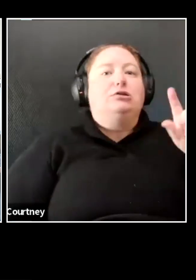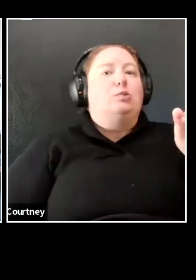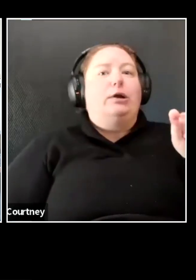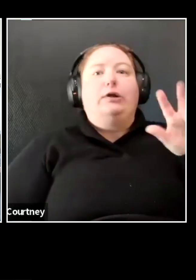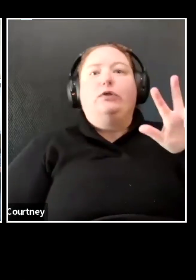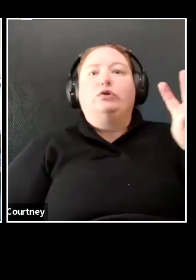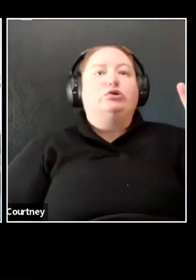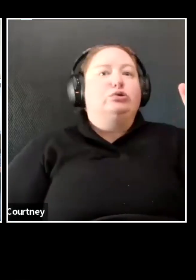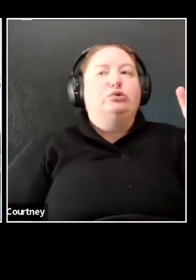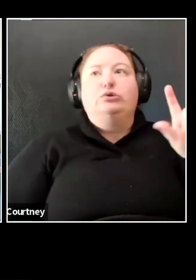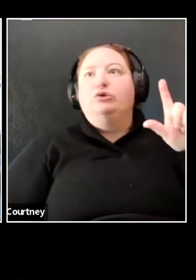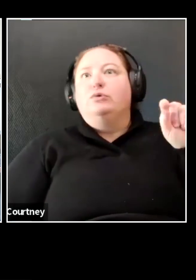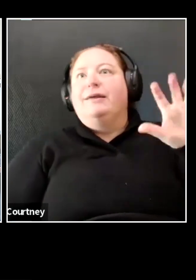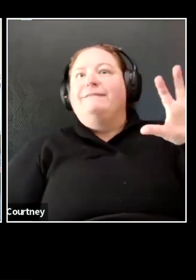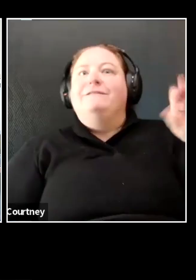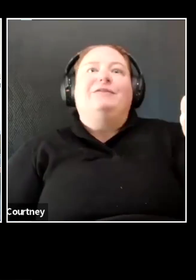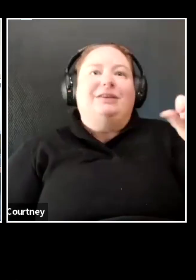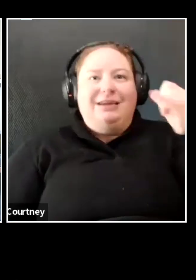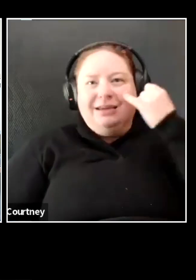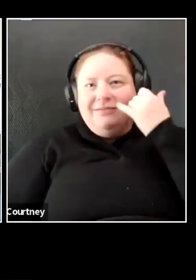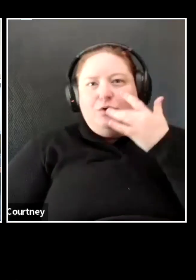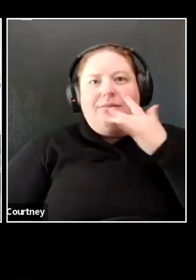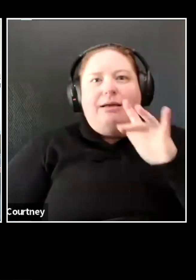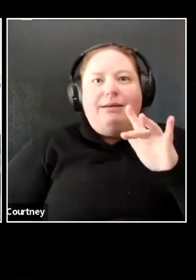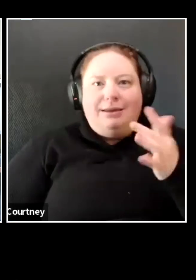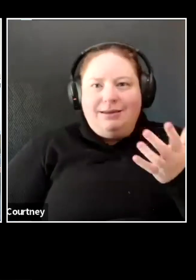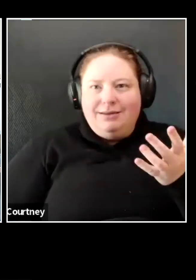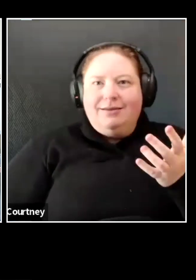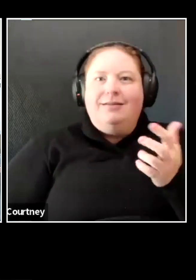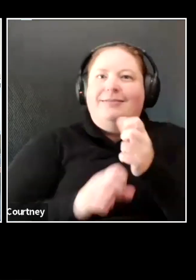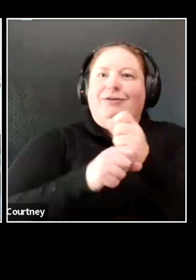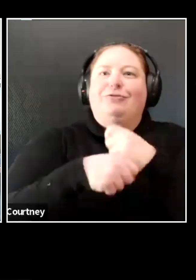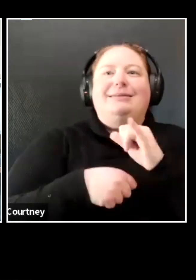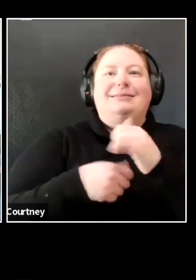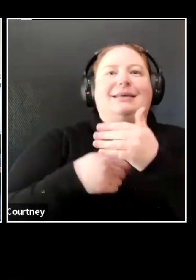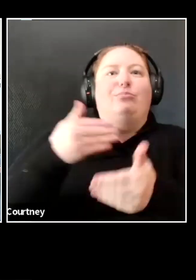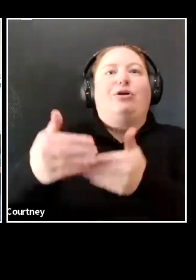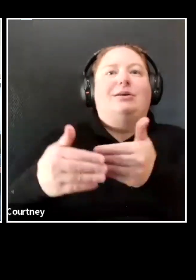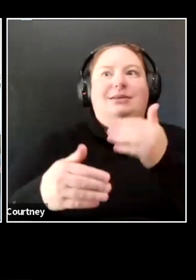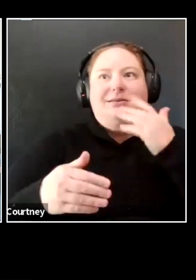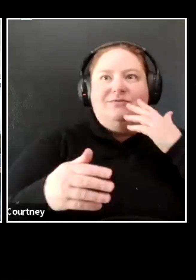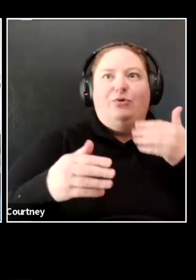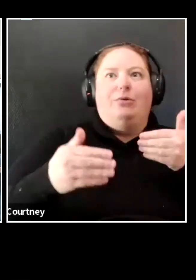we're lucky. Um, that then creates that process. And so it's like, yes, we can just do it, but we